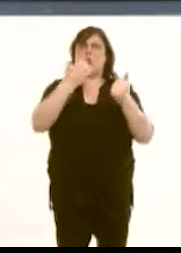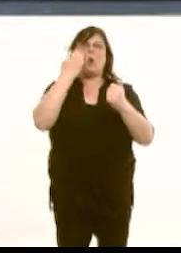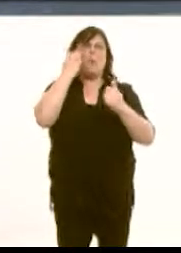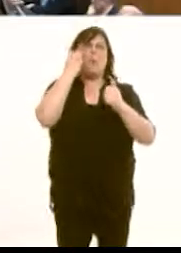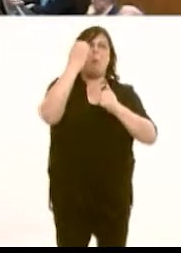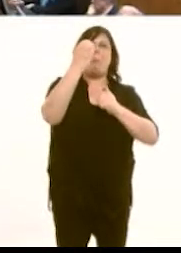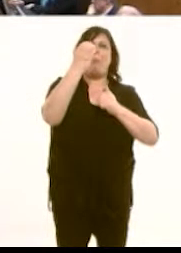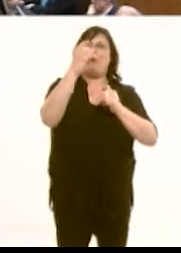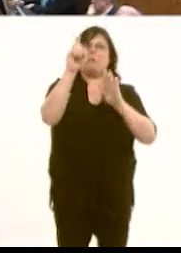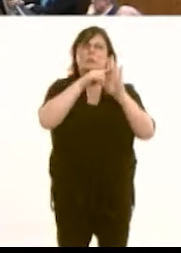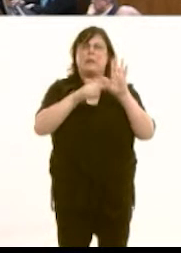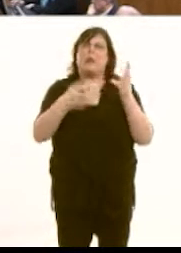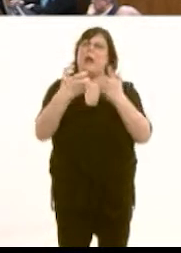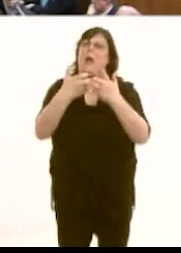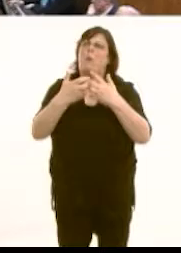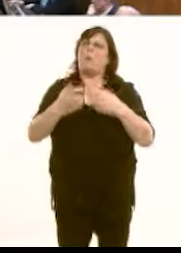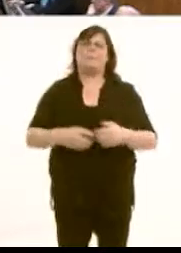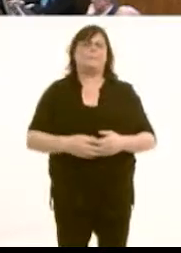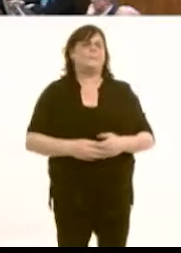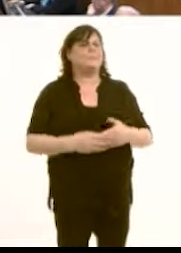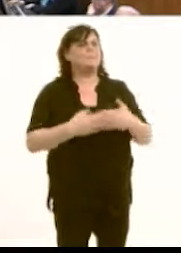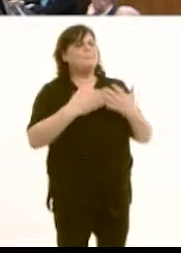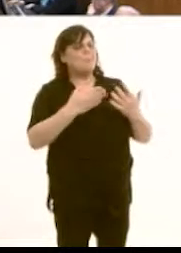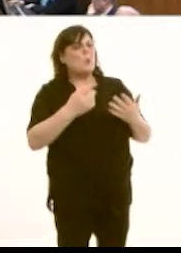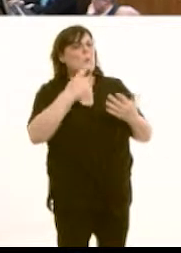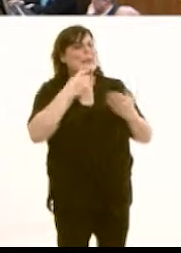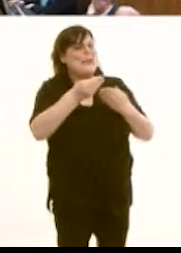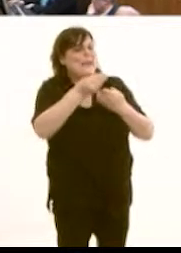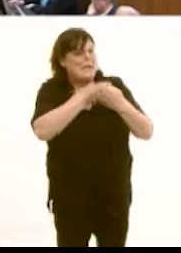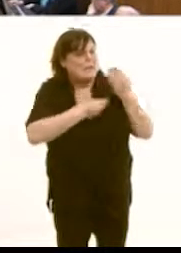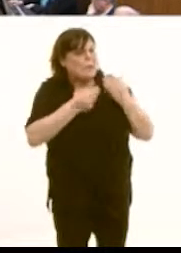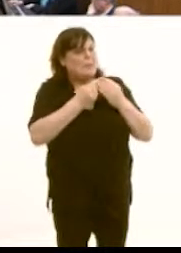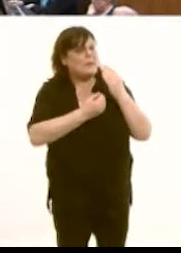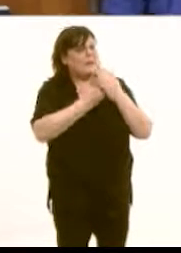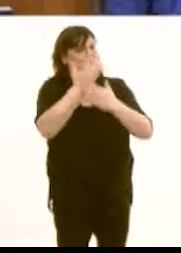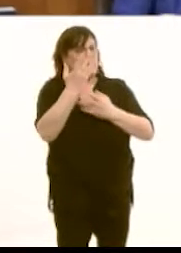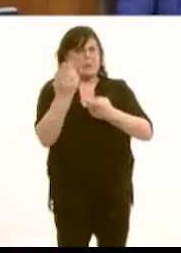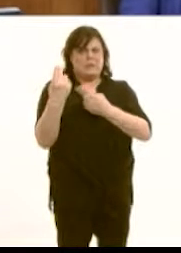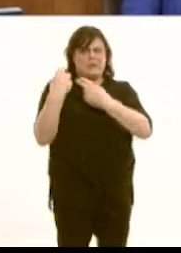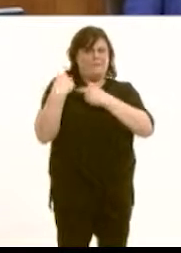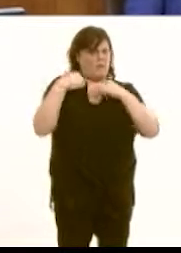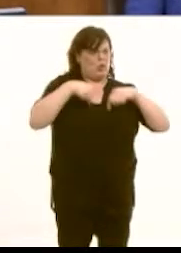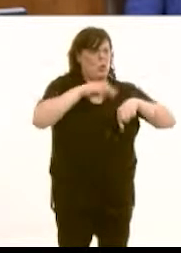Carwyn Jones: Well, itís right to say that economic development is devolved, but telecoms are not.